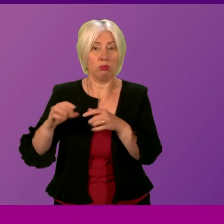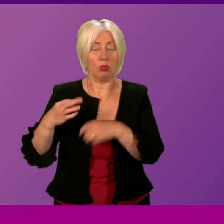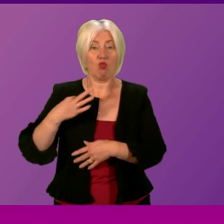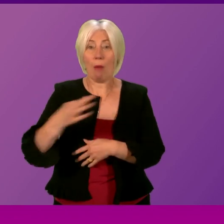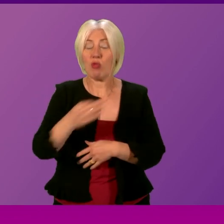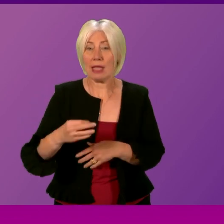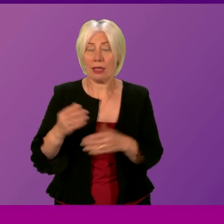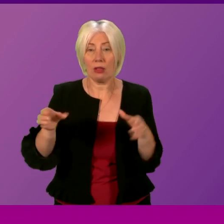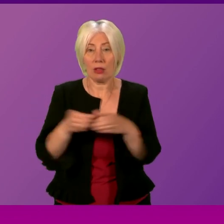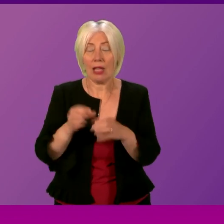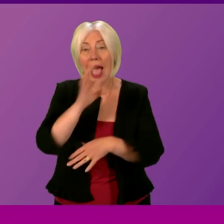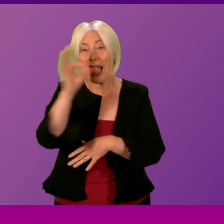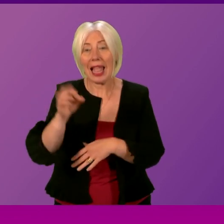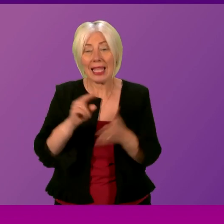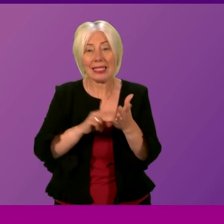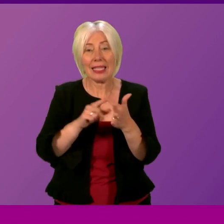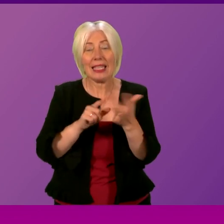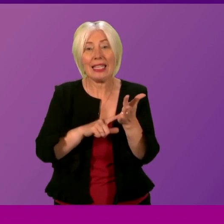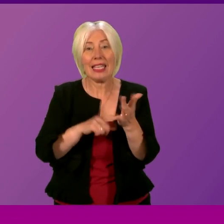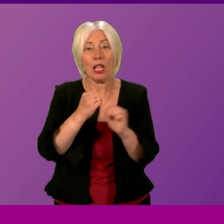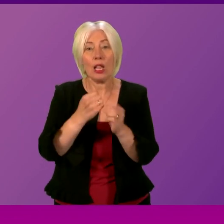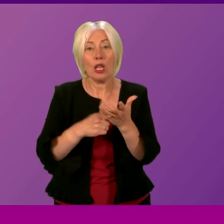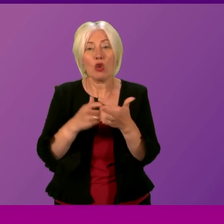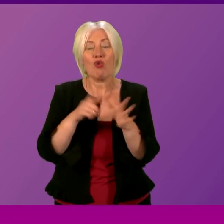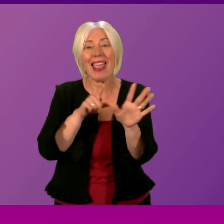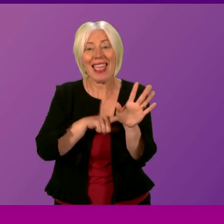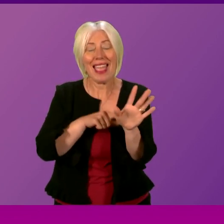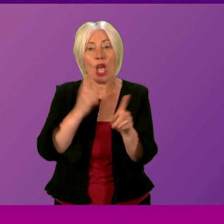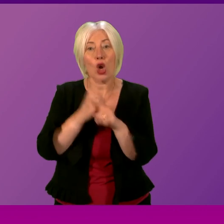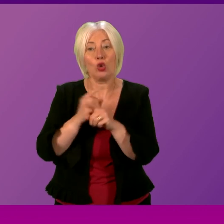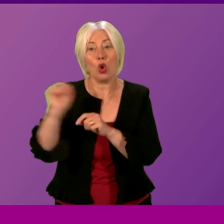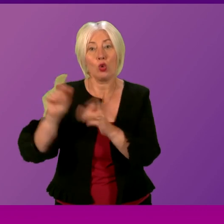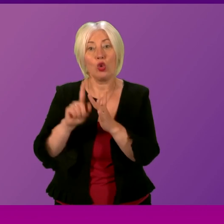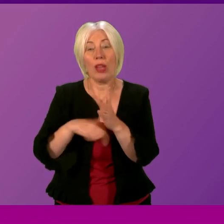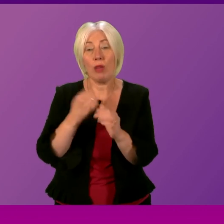to ask Neil Gray to speak to Jamie Greene to see how cross-party representation can be arranged.